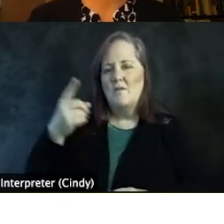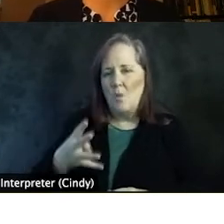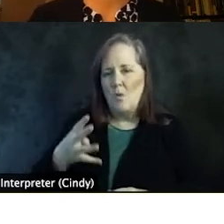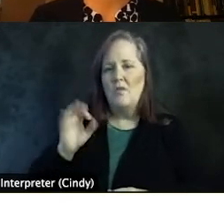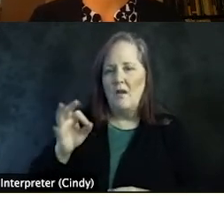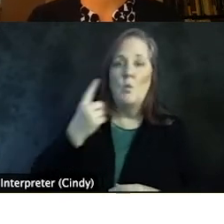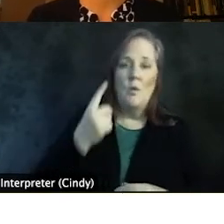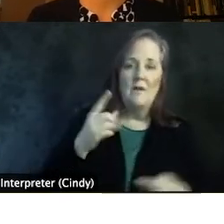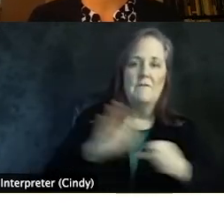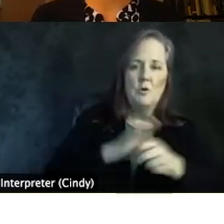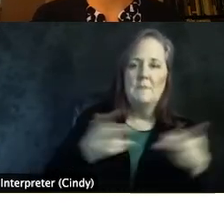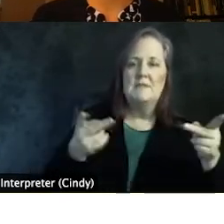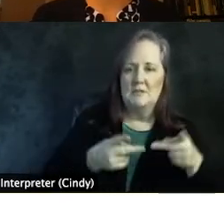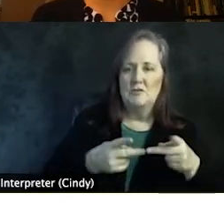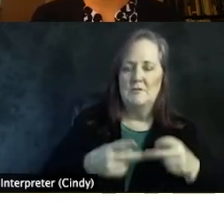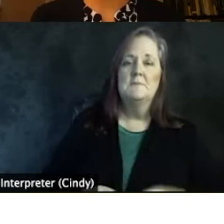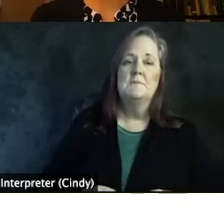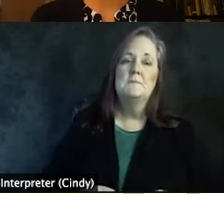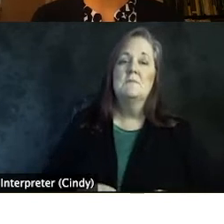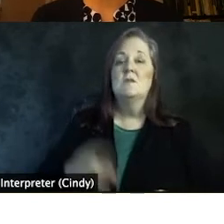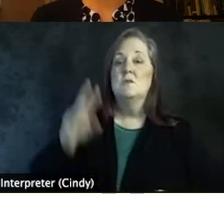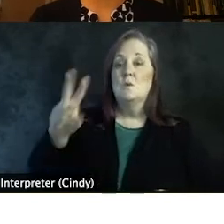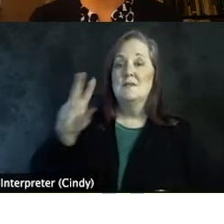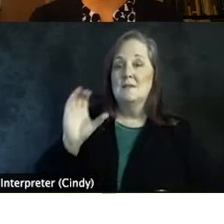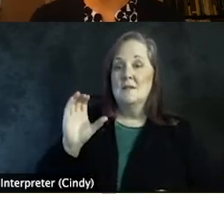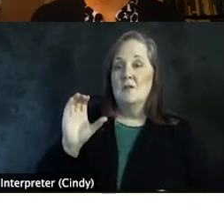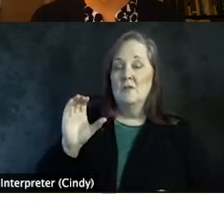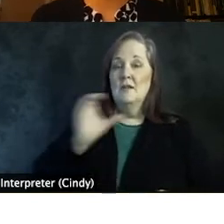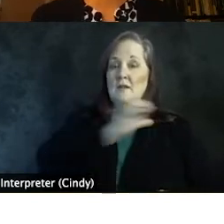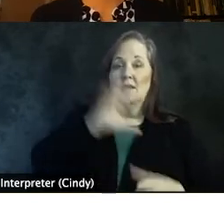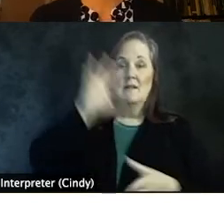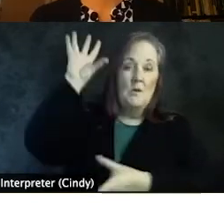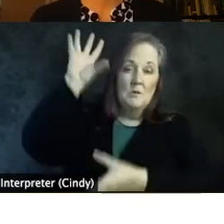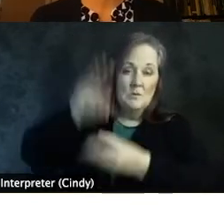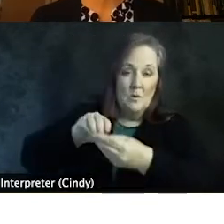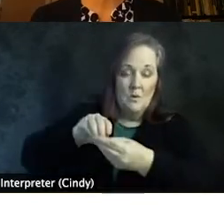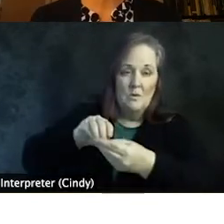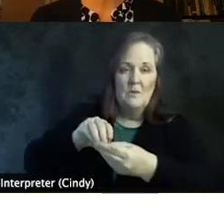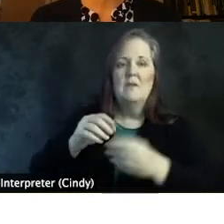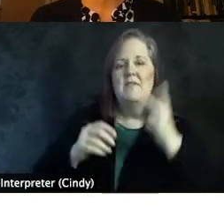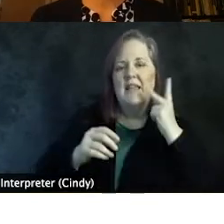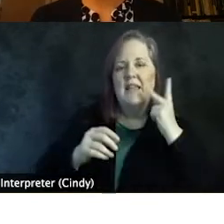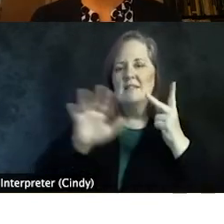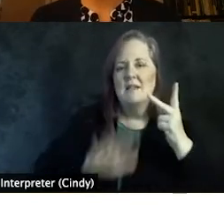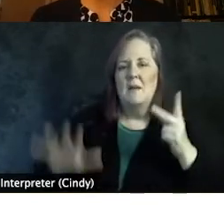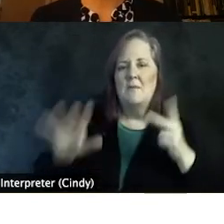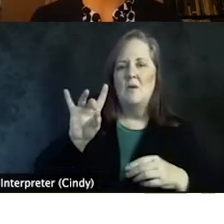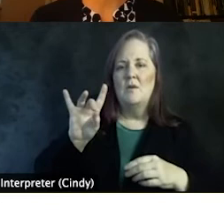to report infection-related data to the federal government. So Proposition 23 would make a few changes.